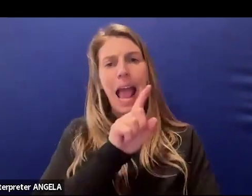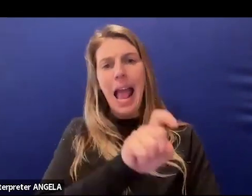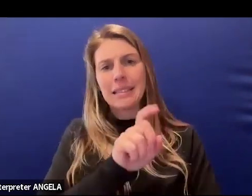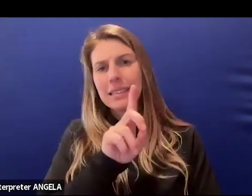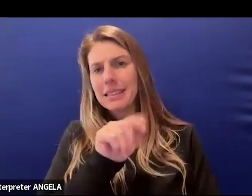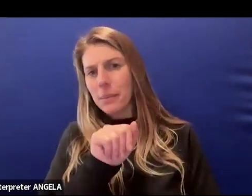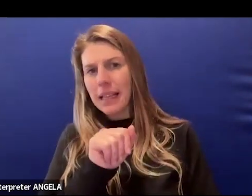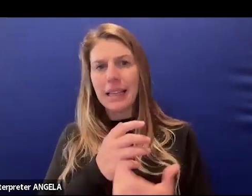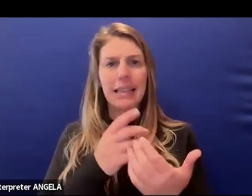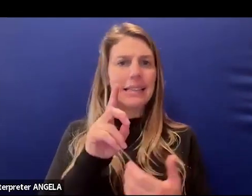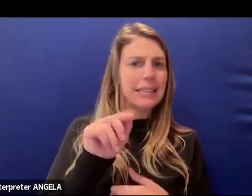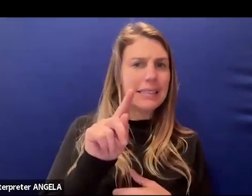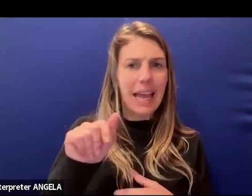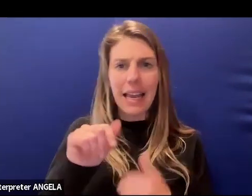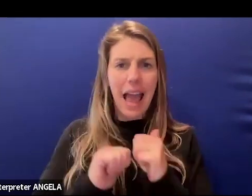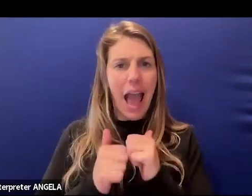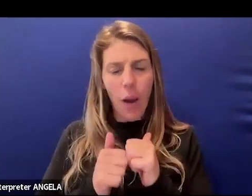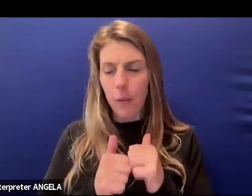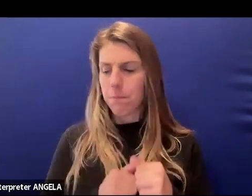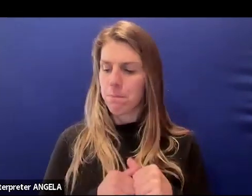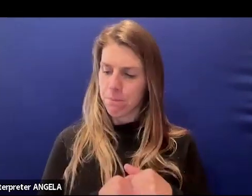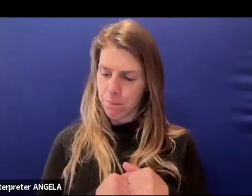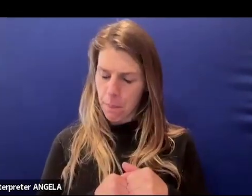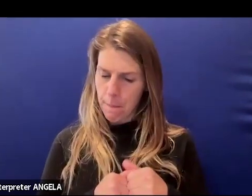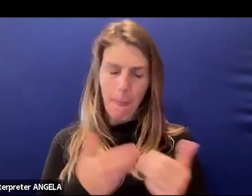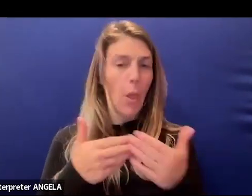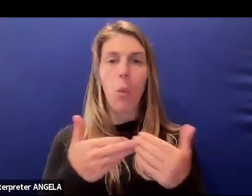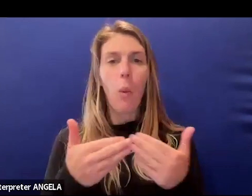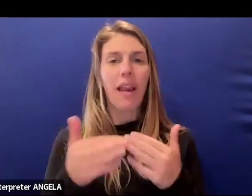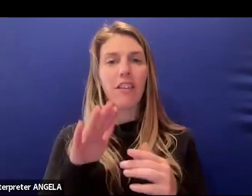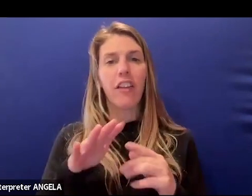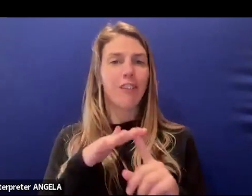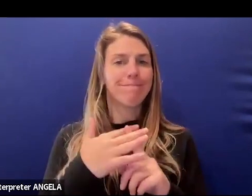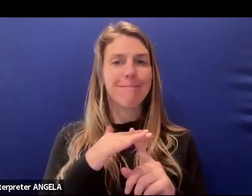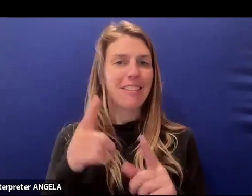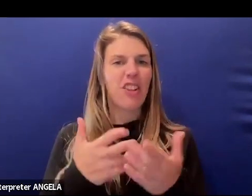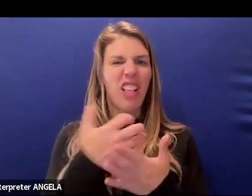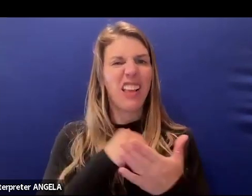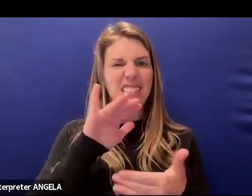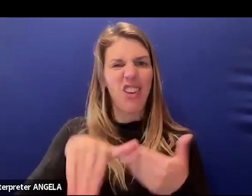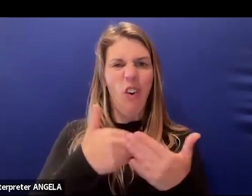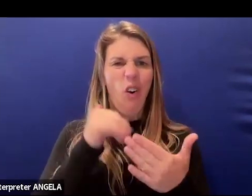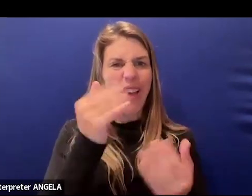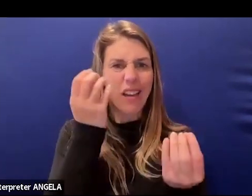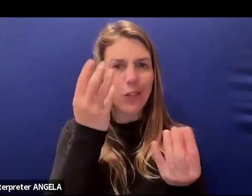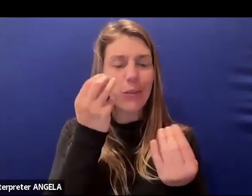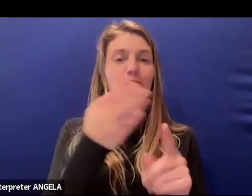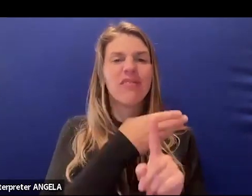about disability data in whatever context they might be collecting demographic information.